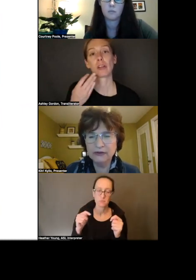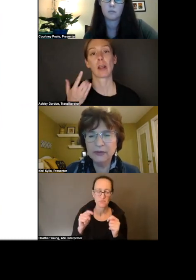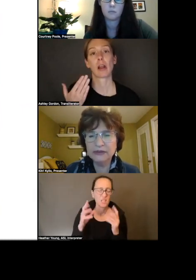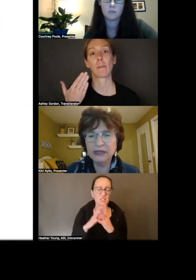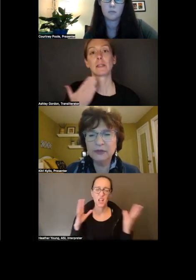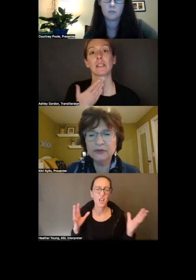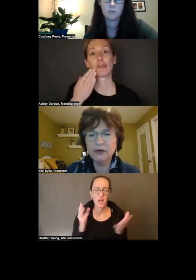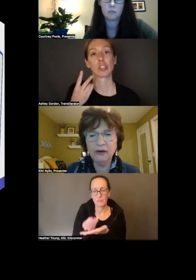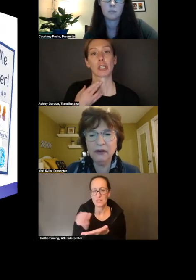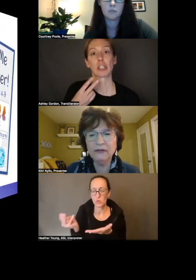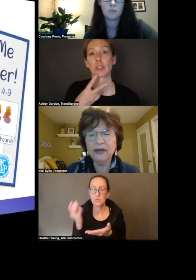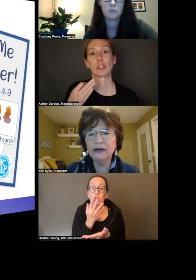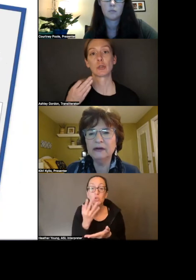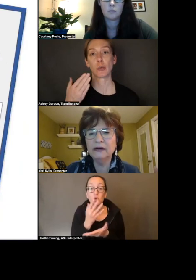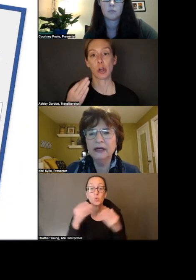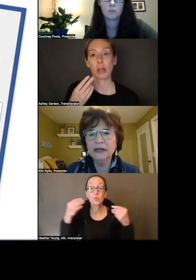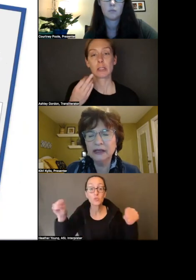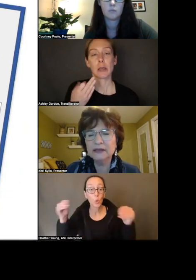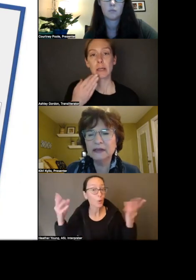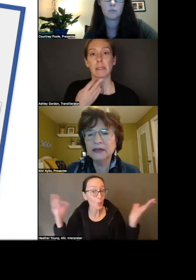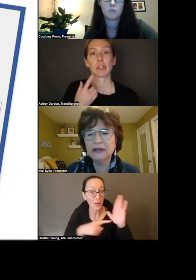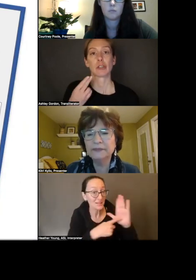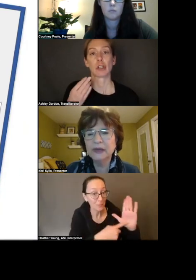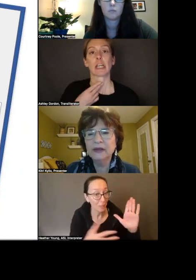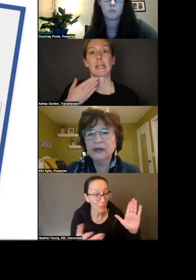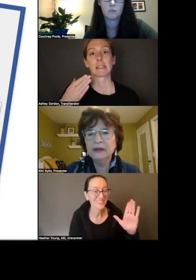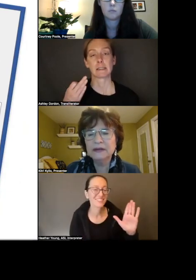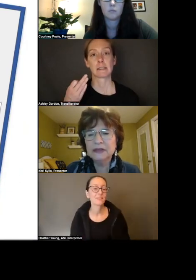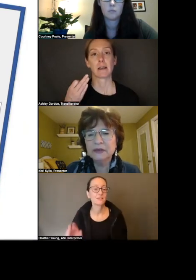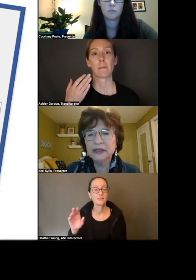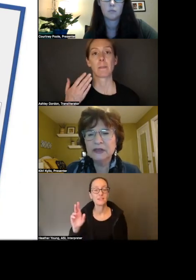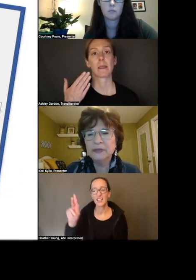Some examples are kits, seasonal kits to be using